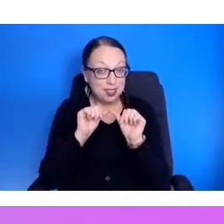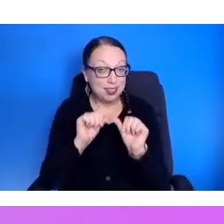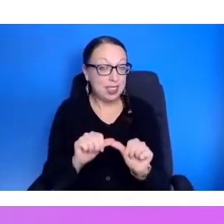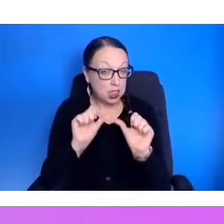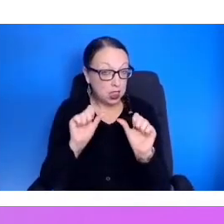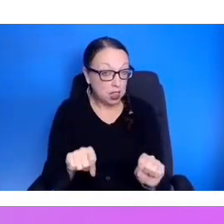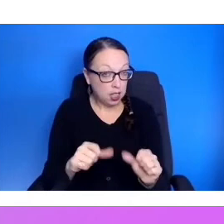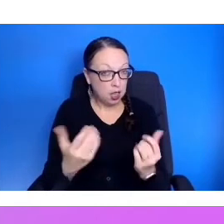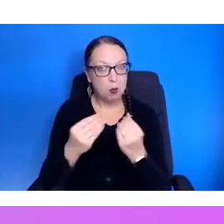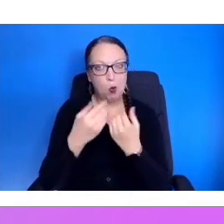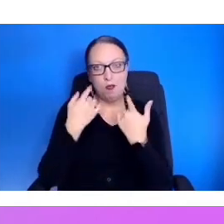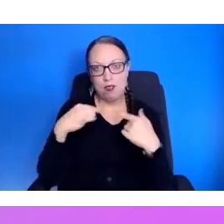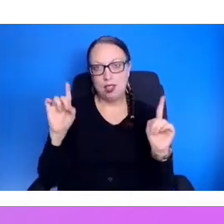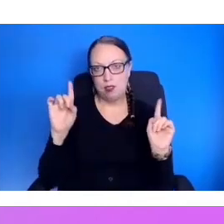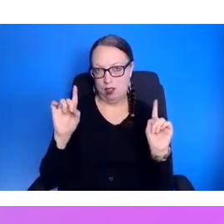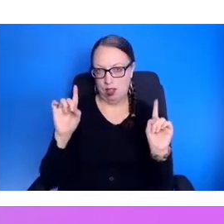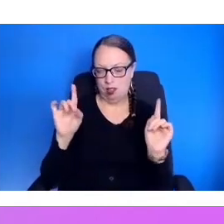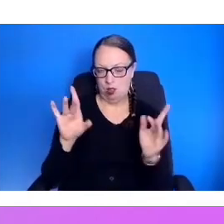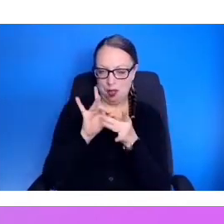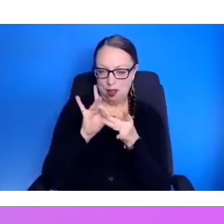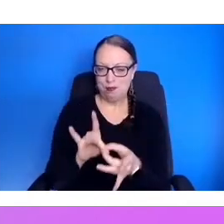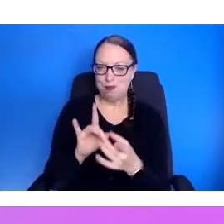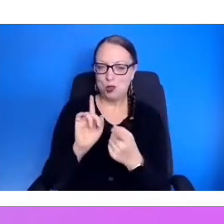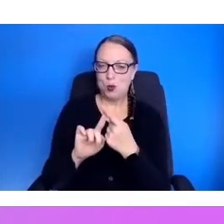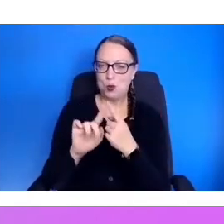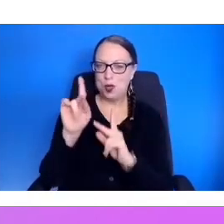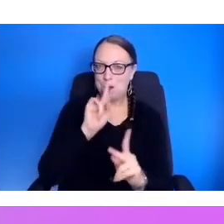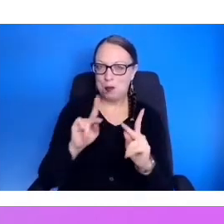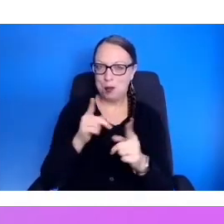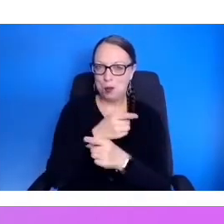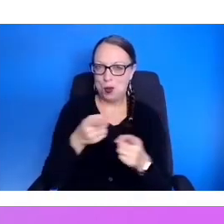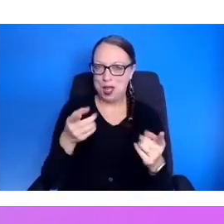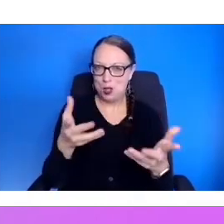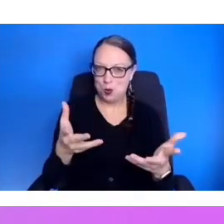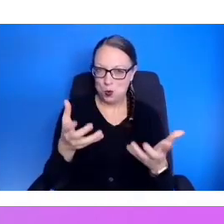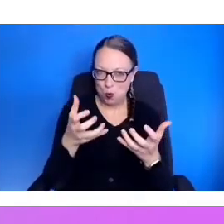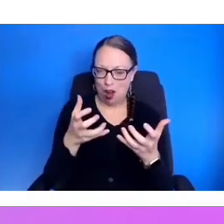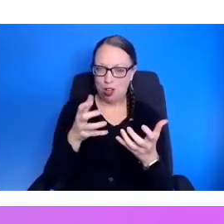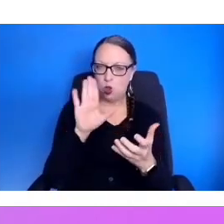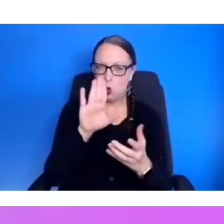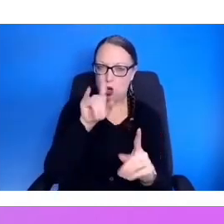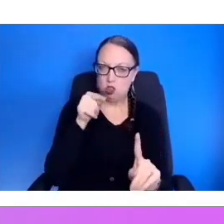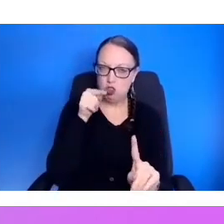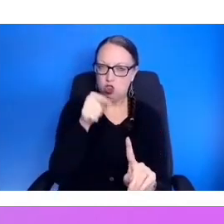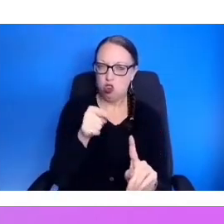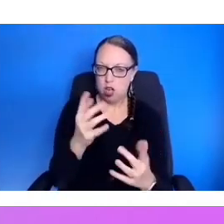so that they're relevant to the people that you're wanting the target audience you've got that you're relevant to all of them